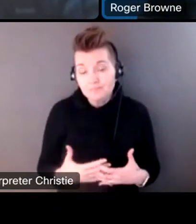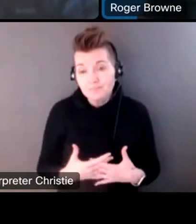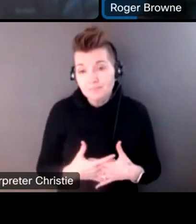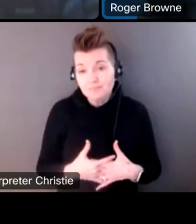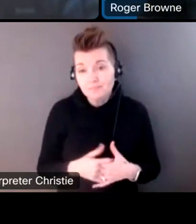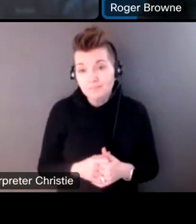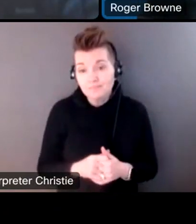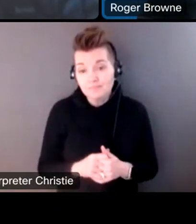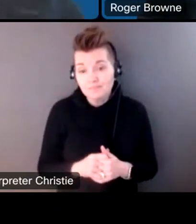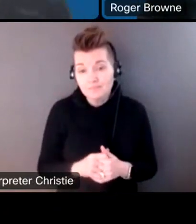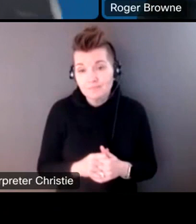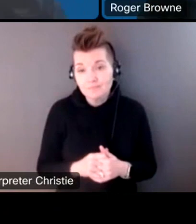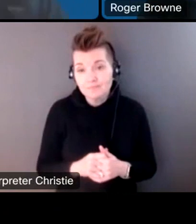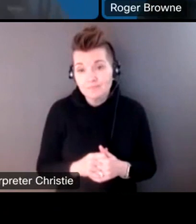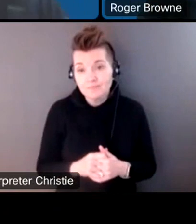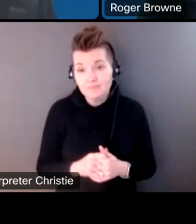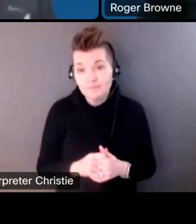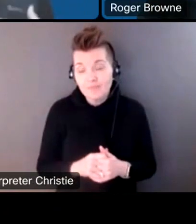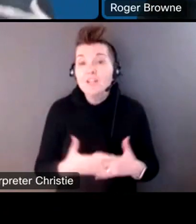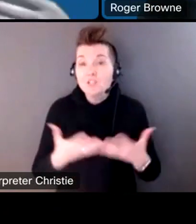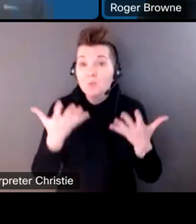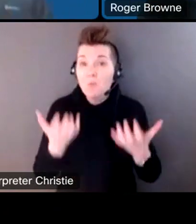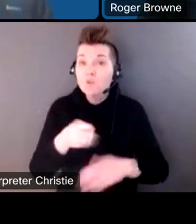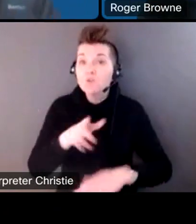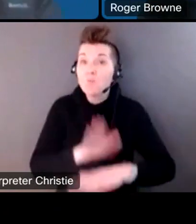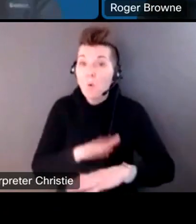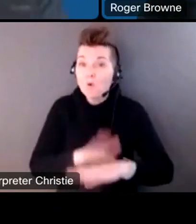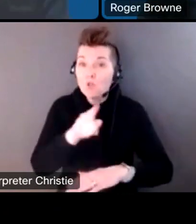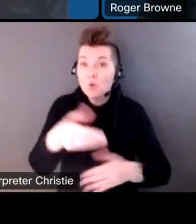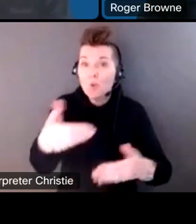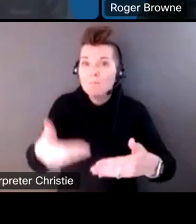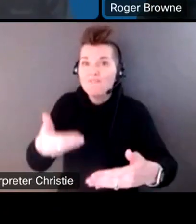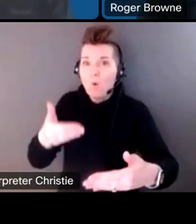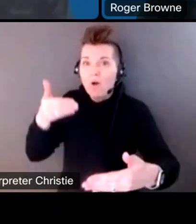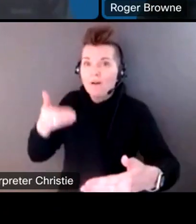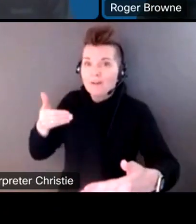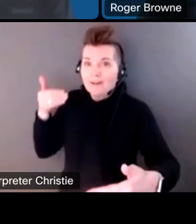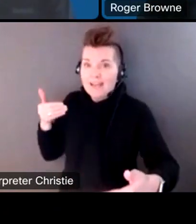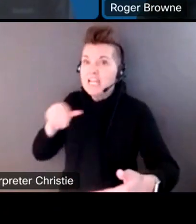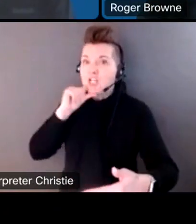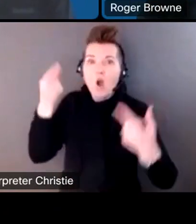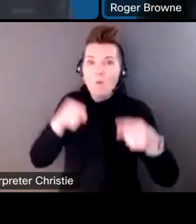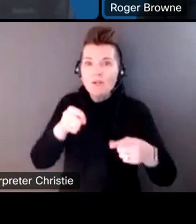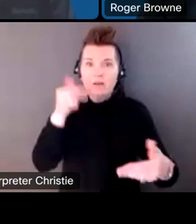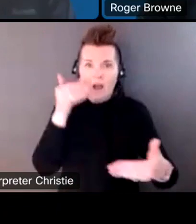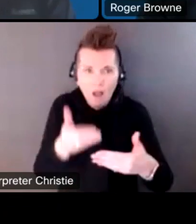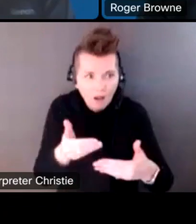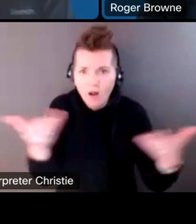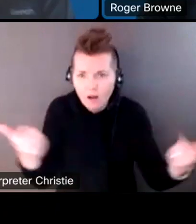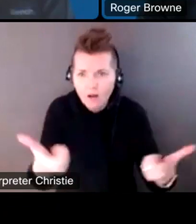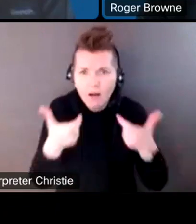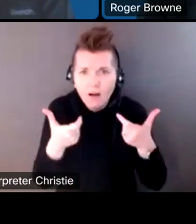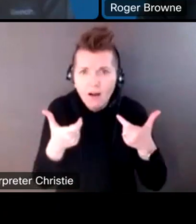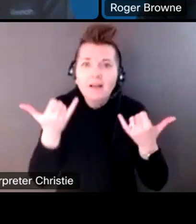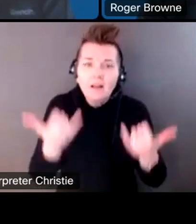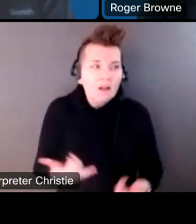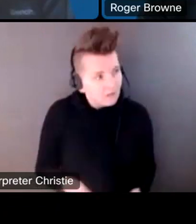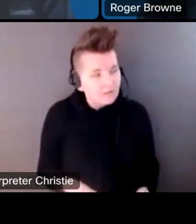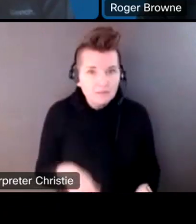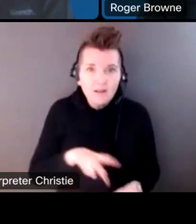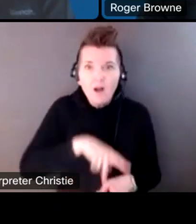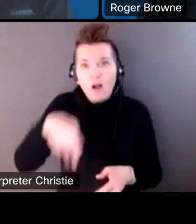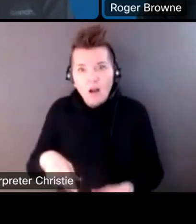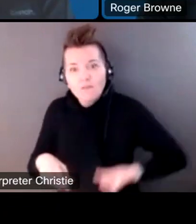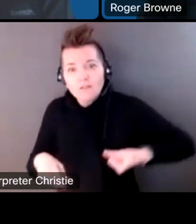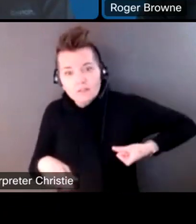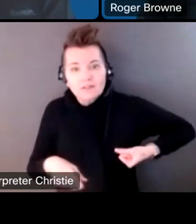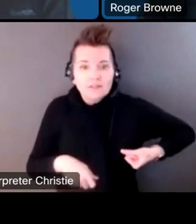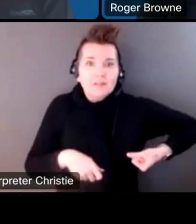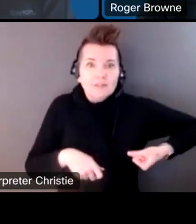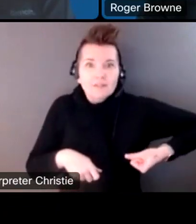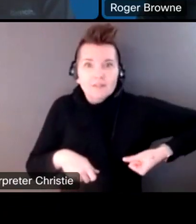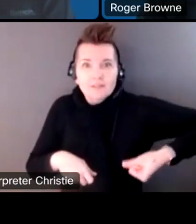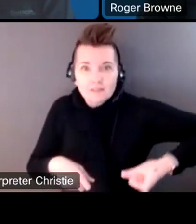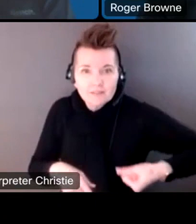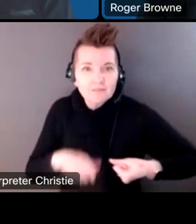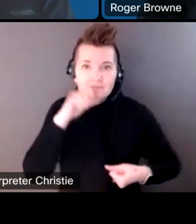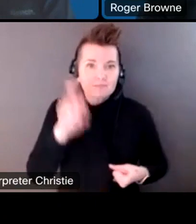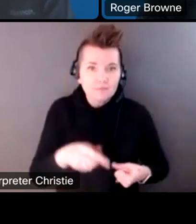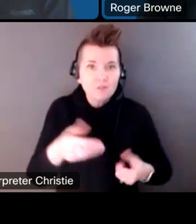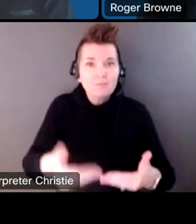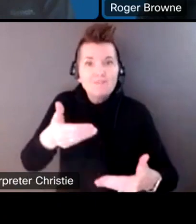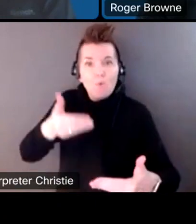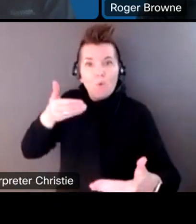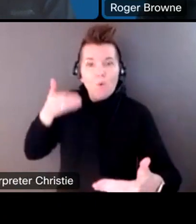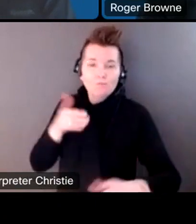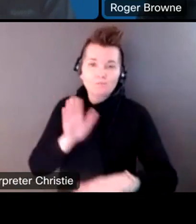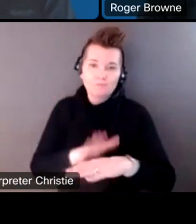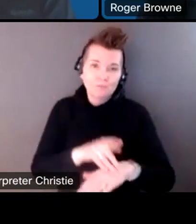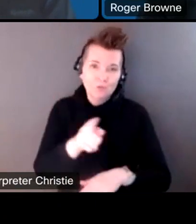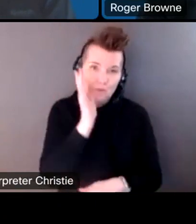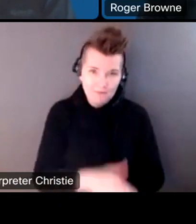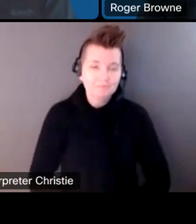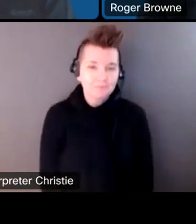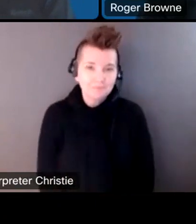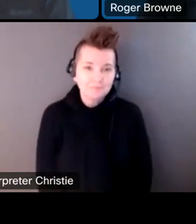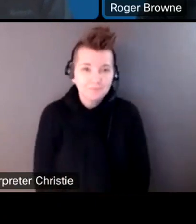your attention, not when you hit it, but well in advance of arriving to that scenario.